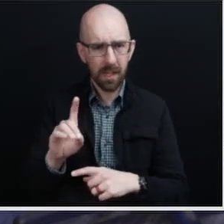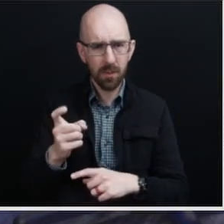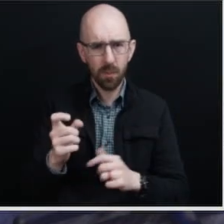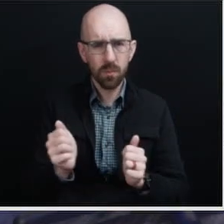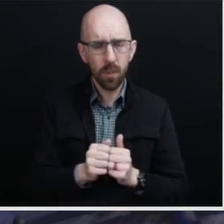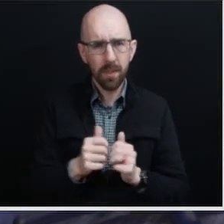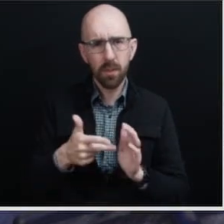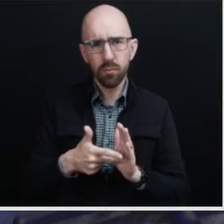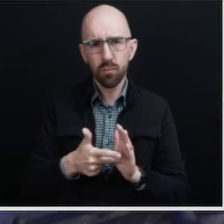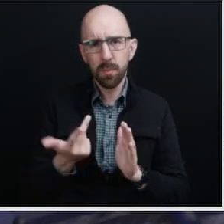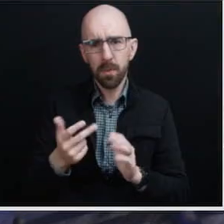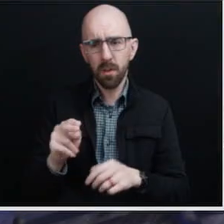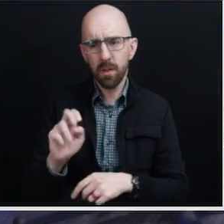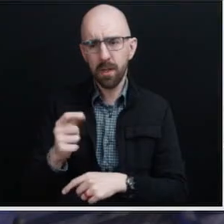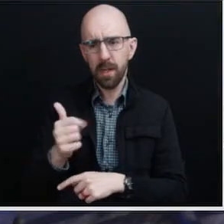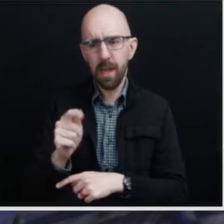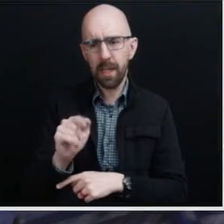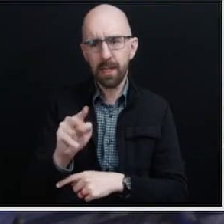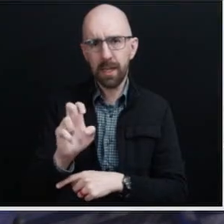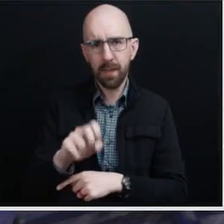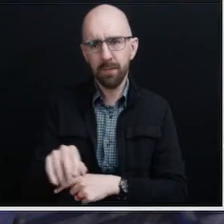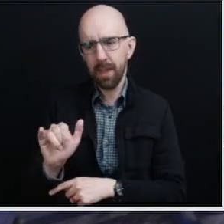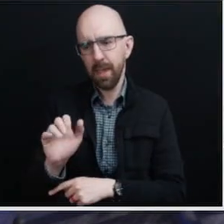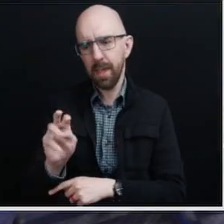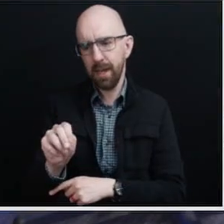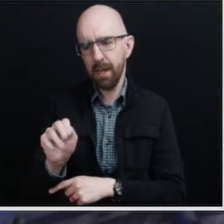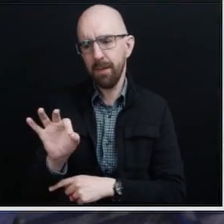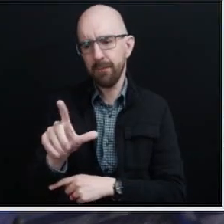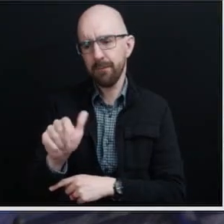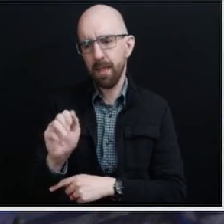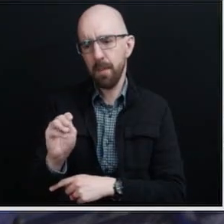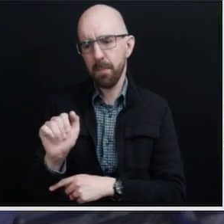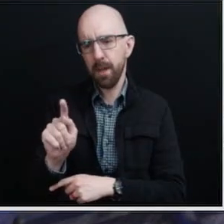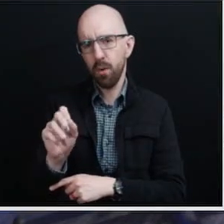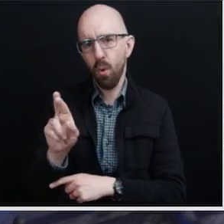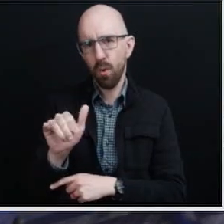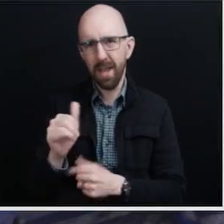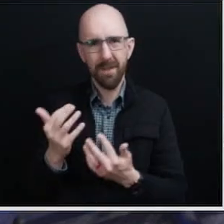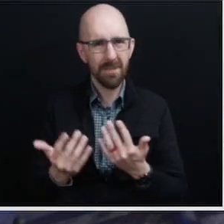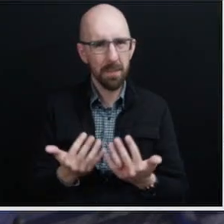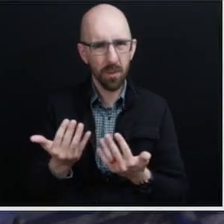negative inflammatory breast cancer. When we hear the inflammatory word put in there, what does that